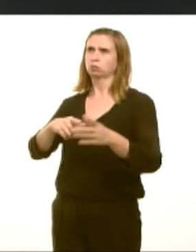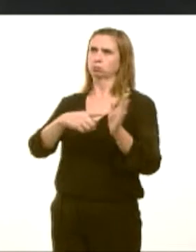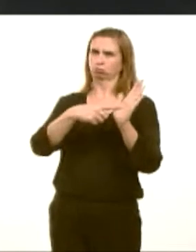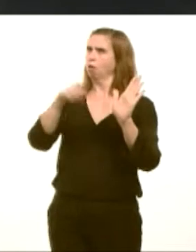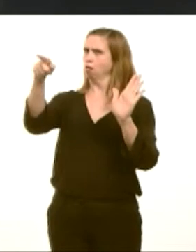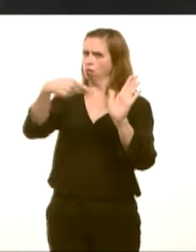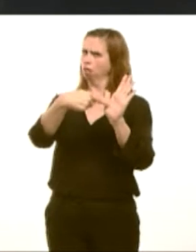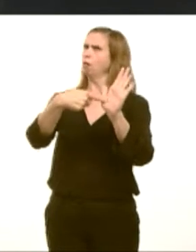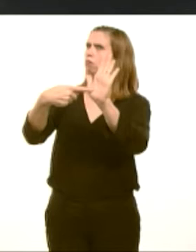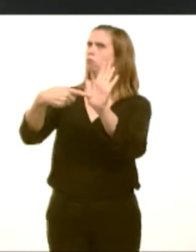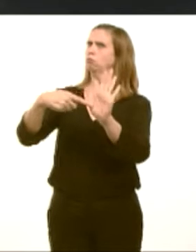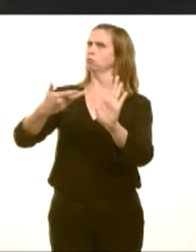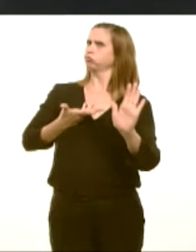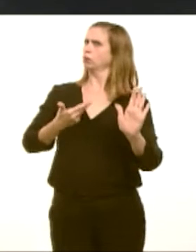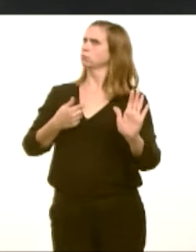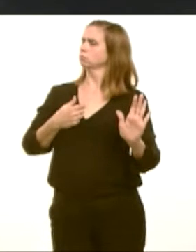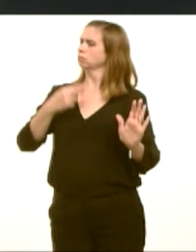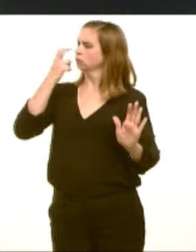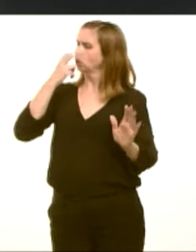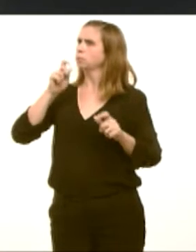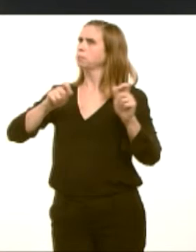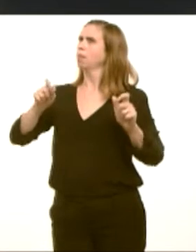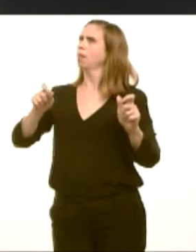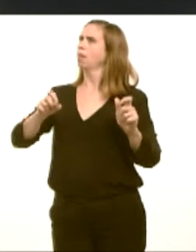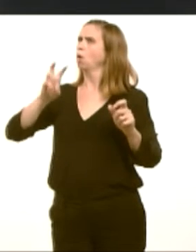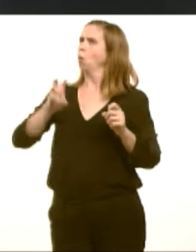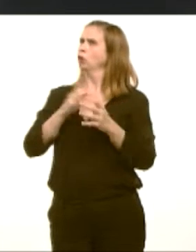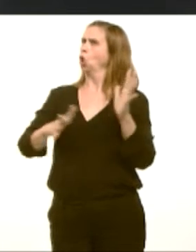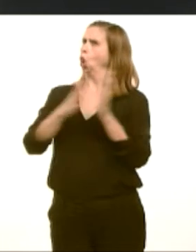rights for older people that we, quite rightly, enshrined in Welsh law.